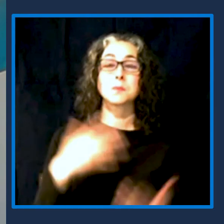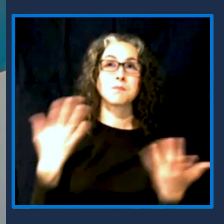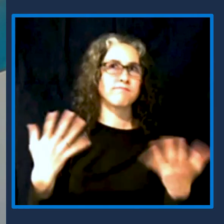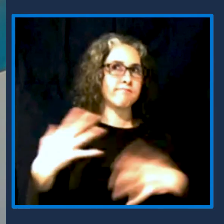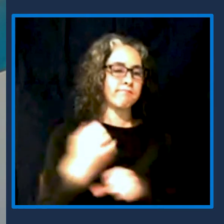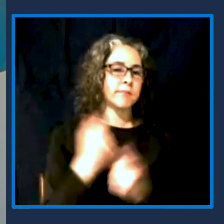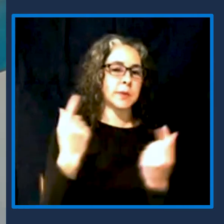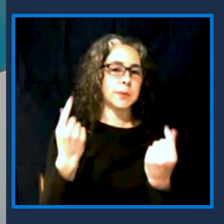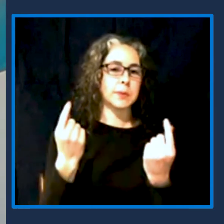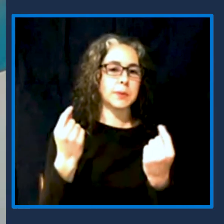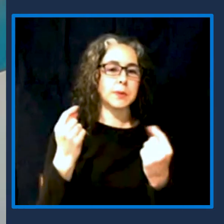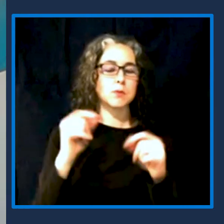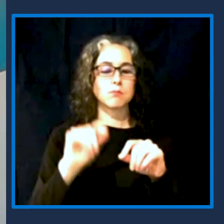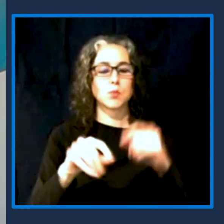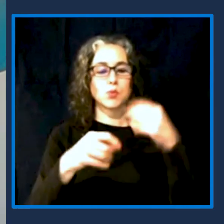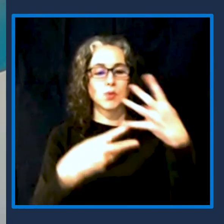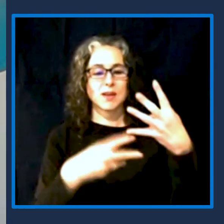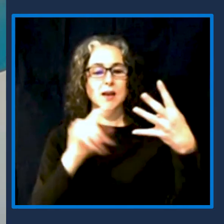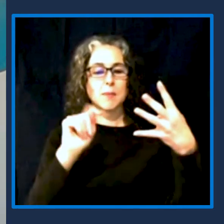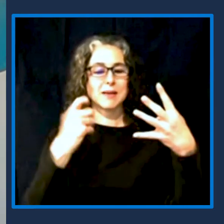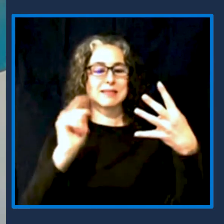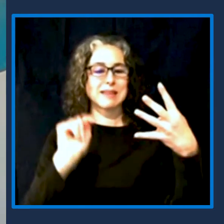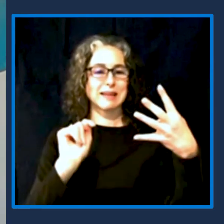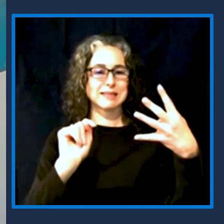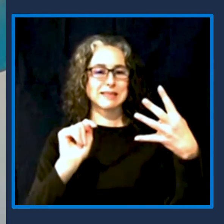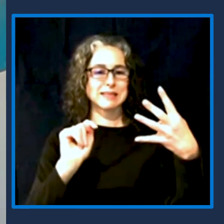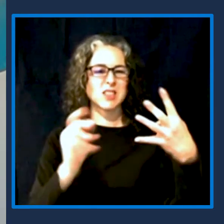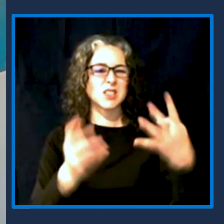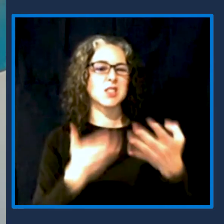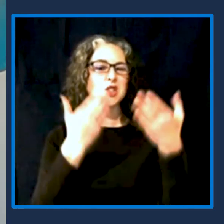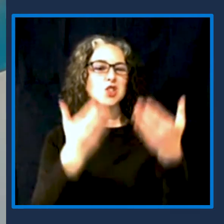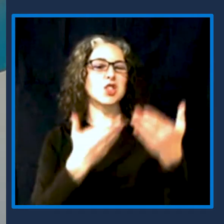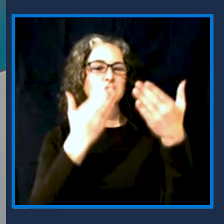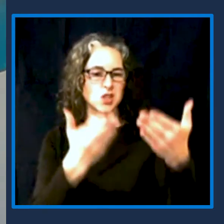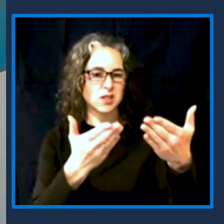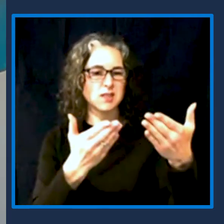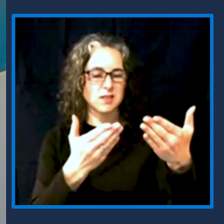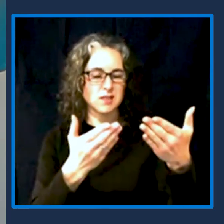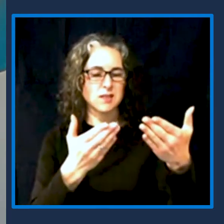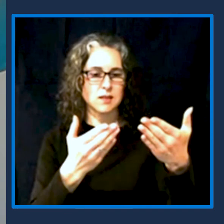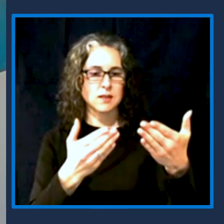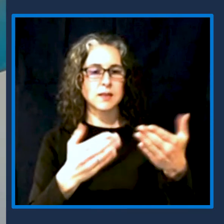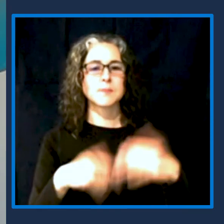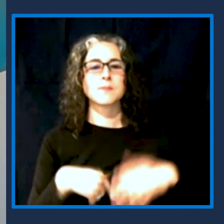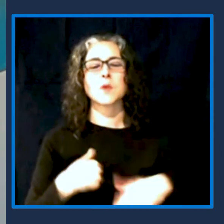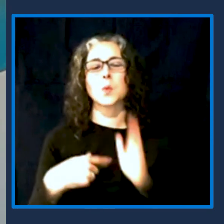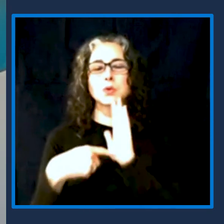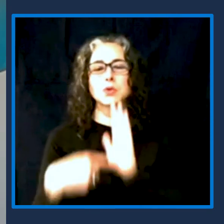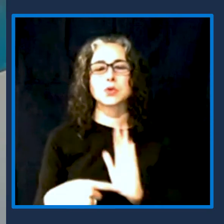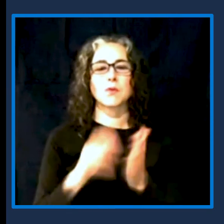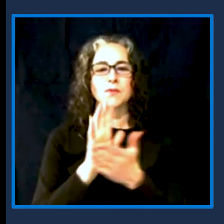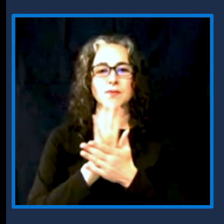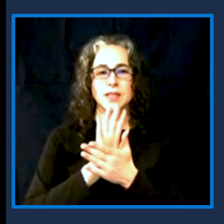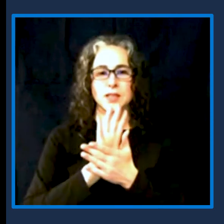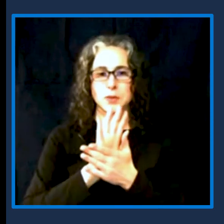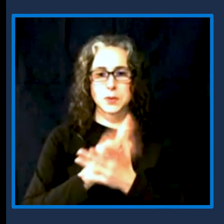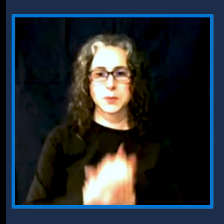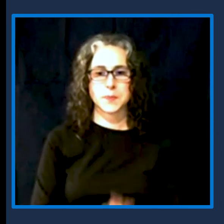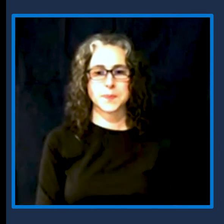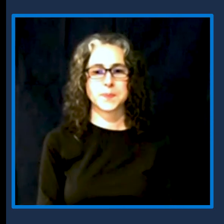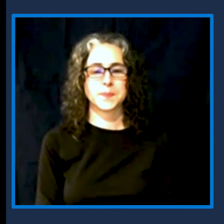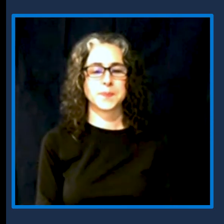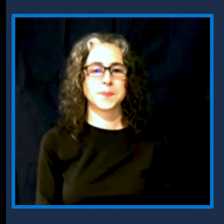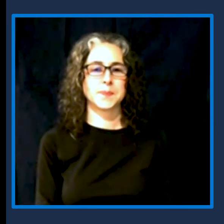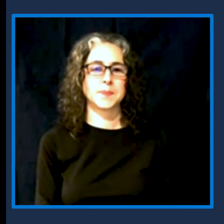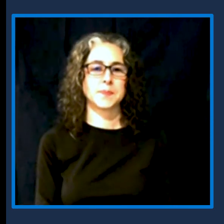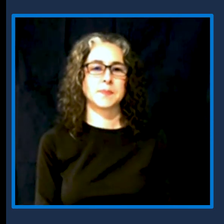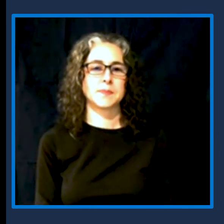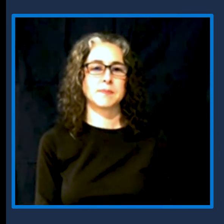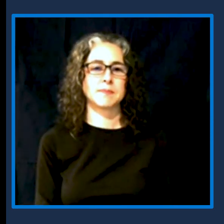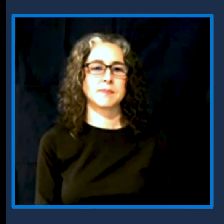text suggestions as you type near the cursor and so i have a little video to play and basically as